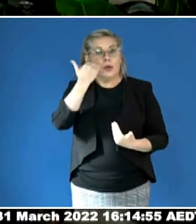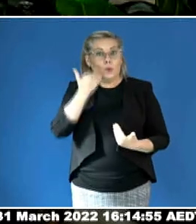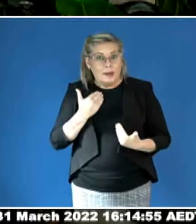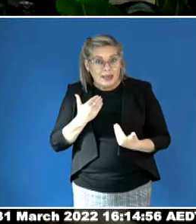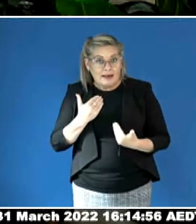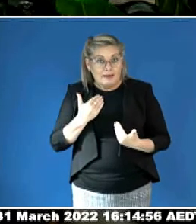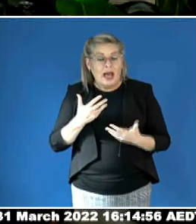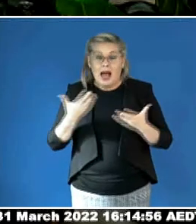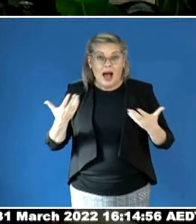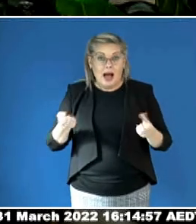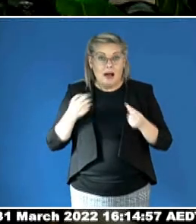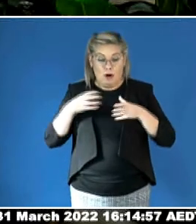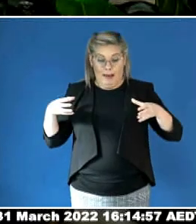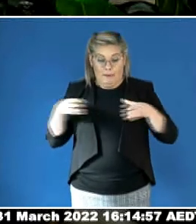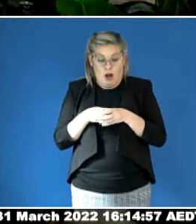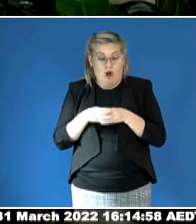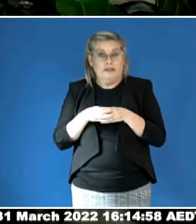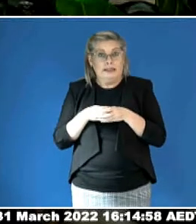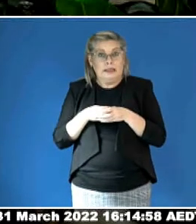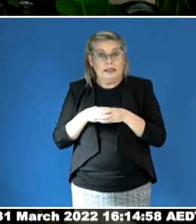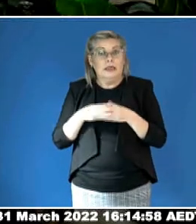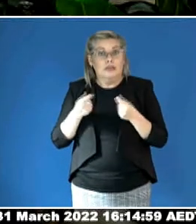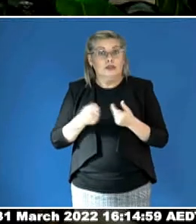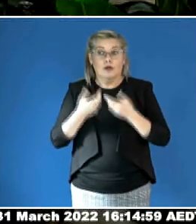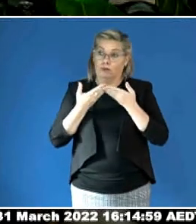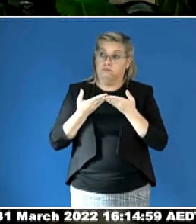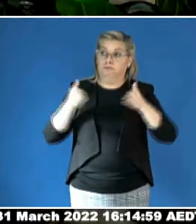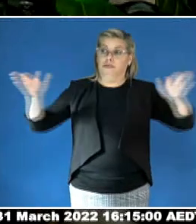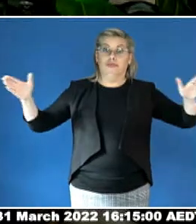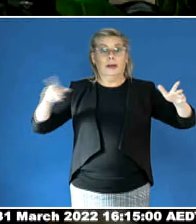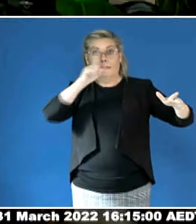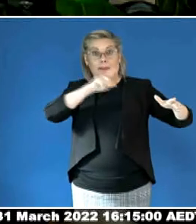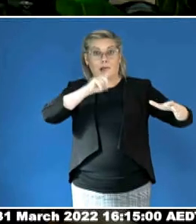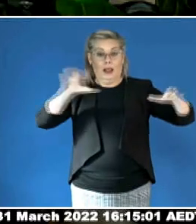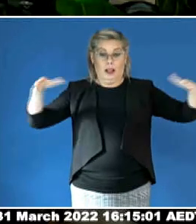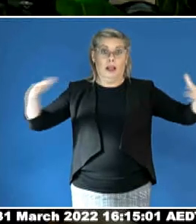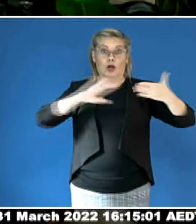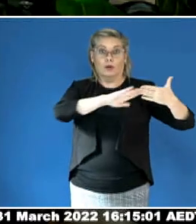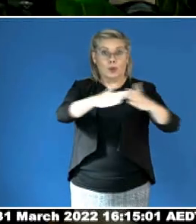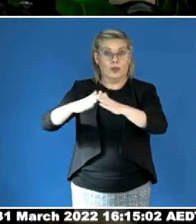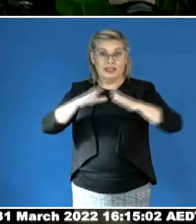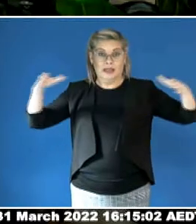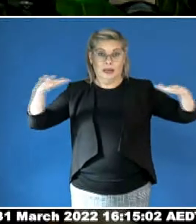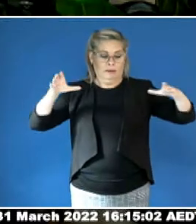And it's really taking the impact. And it's formed some of the recommendations we have got for you today which I would like